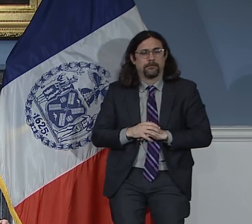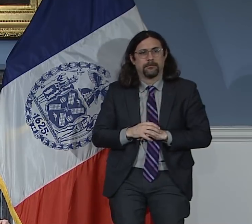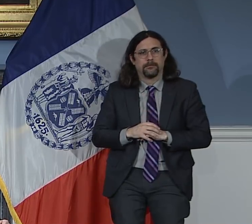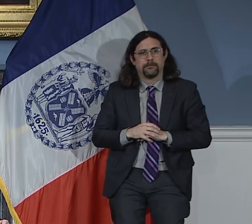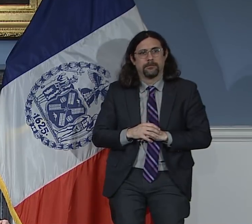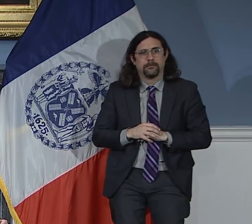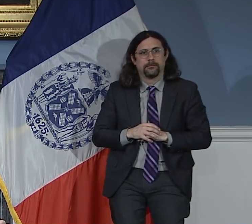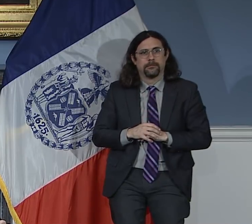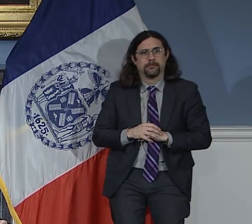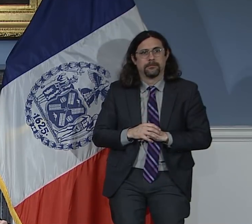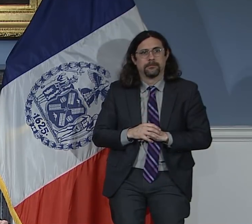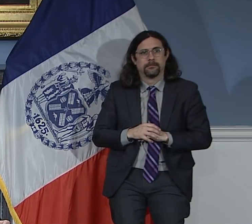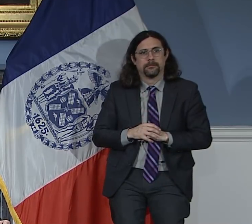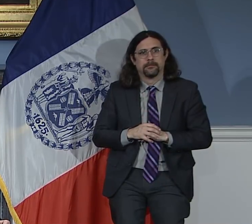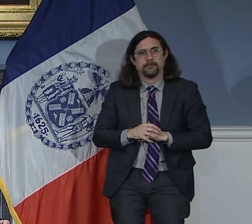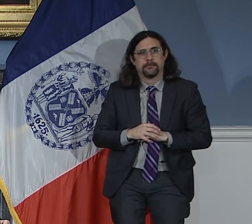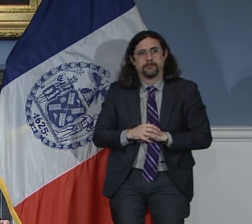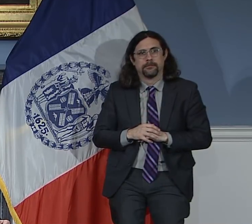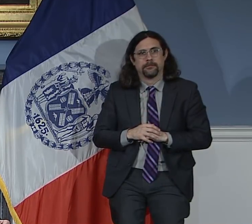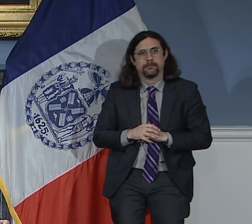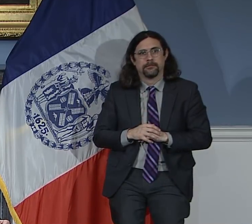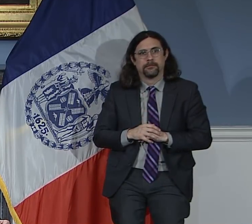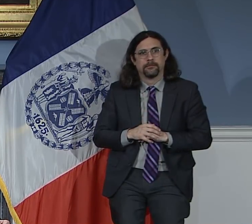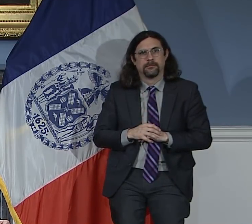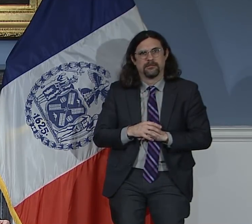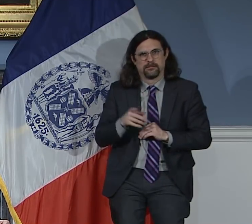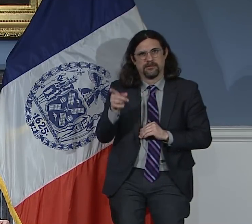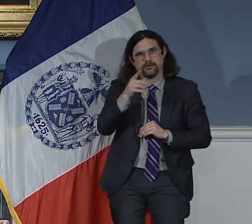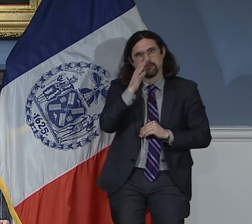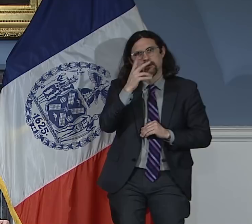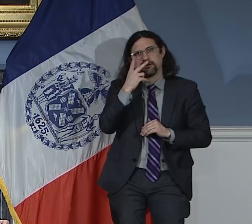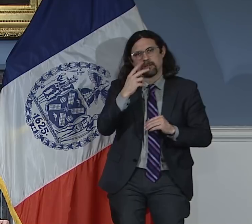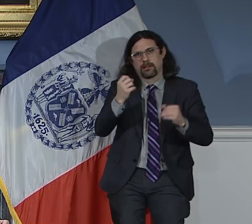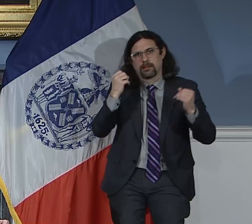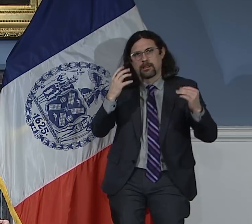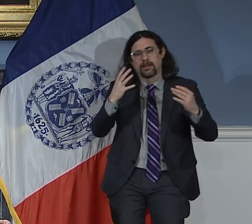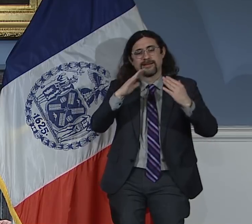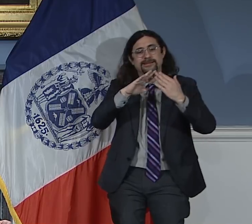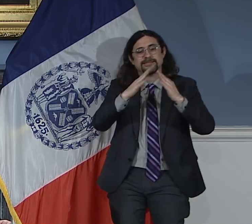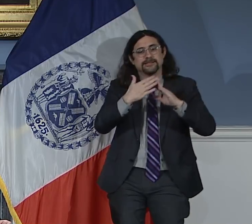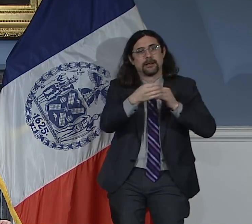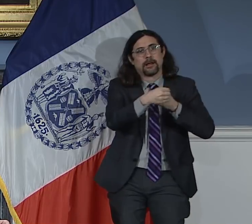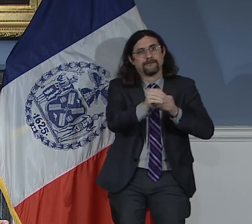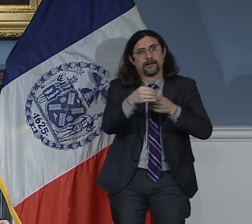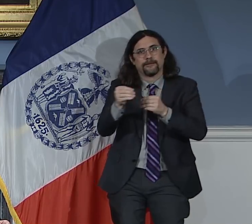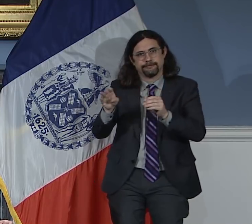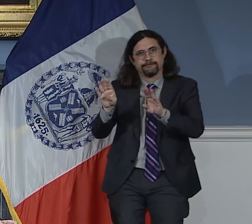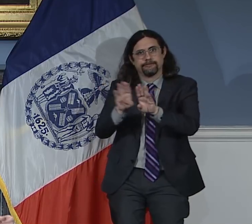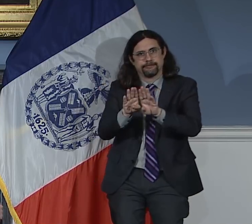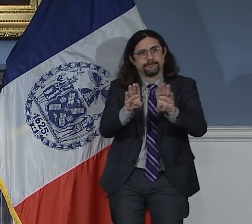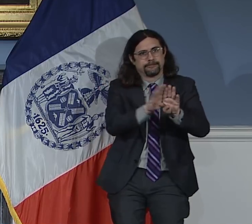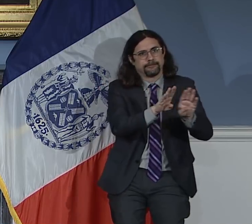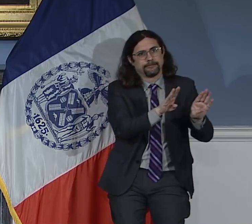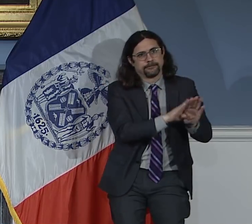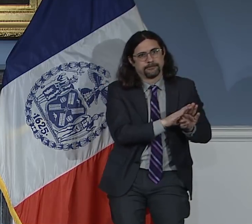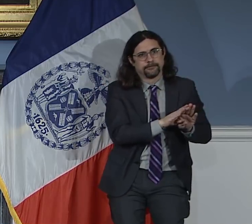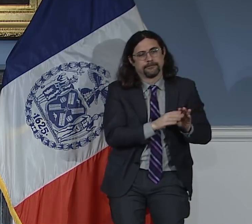NO LONGER ARE ORWKGIN OR NO LONGER WILL BE WORKING AT THEIR TRDIATIONAL WORK SITE. YOU WILL SEE A LOT OF CITY OFFICES ARE SHUT DOWN BECAUSE WE